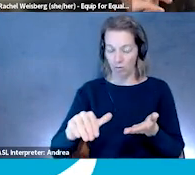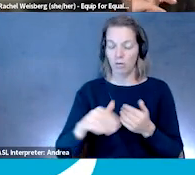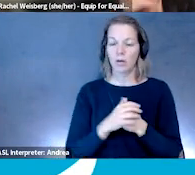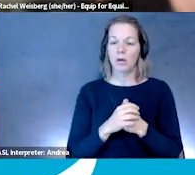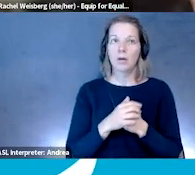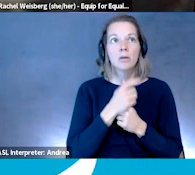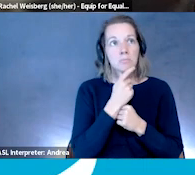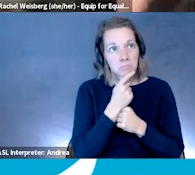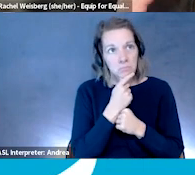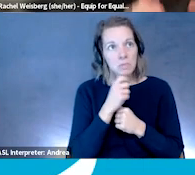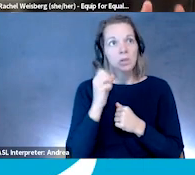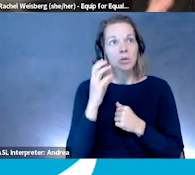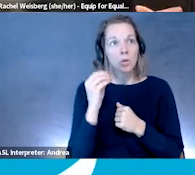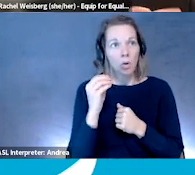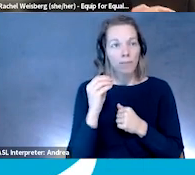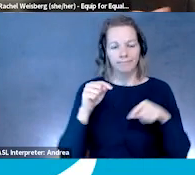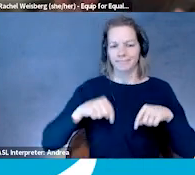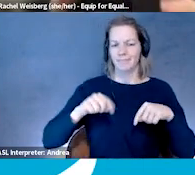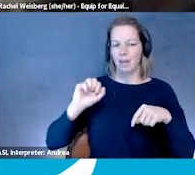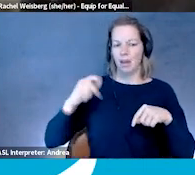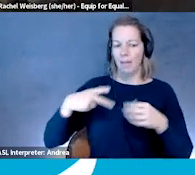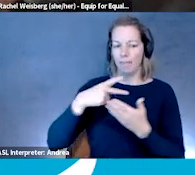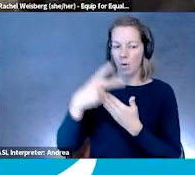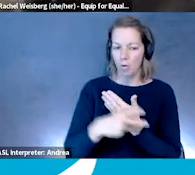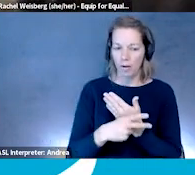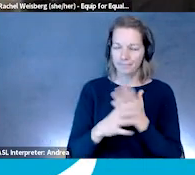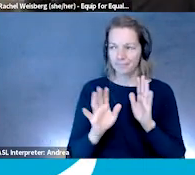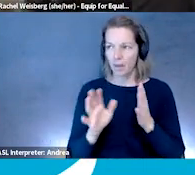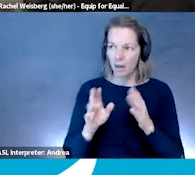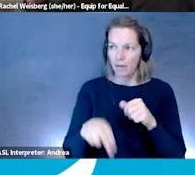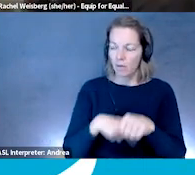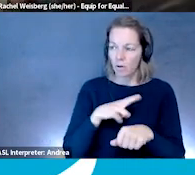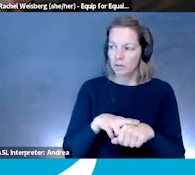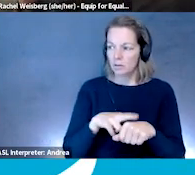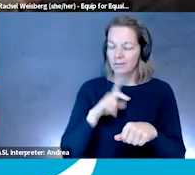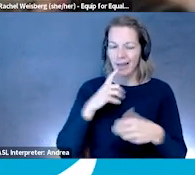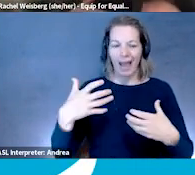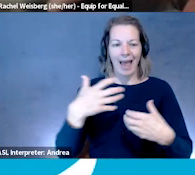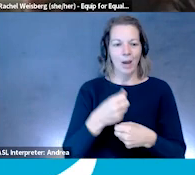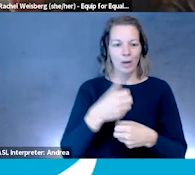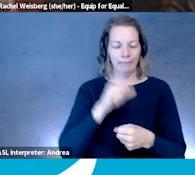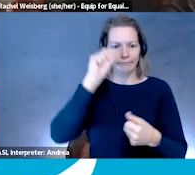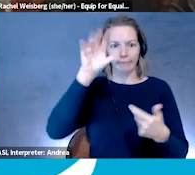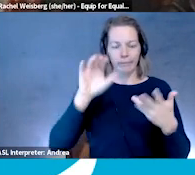THERE MAY BE A REASON TO FIND A DSW